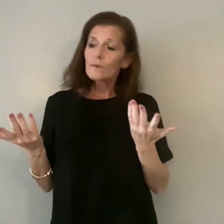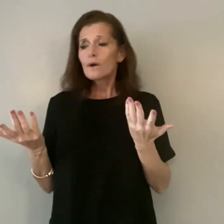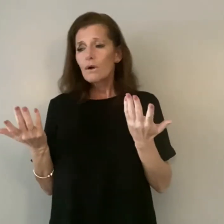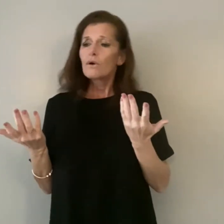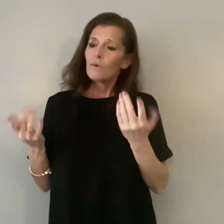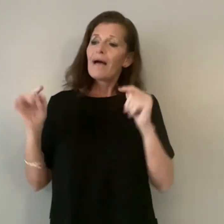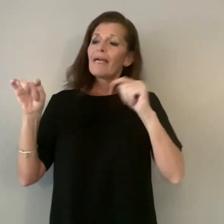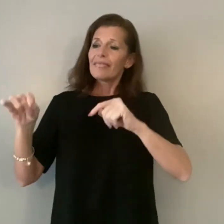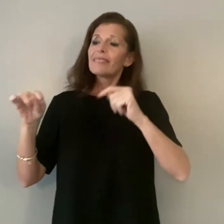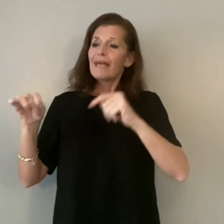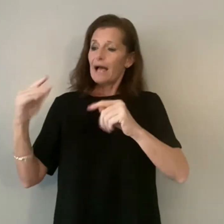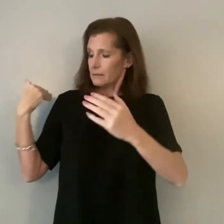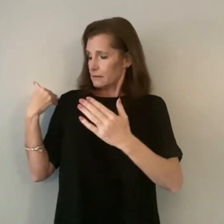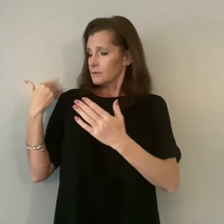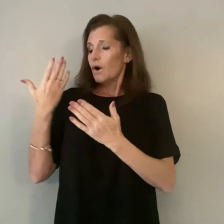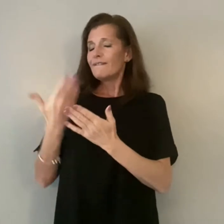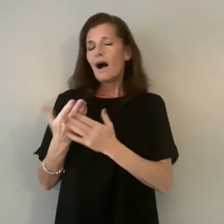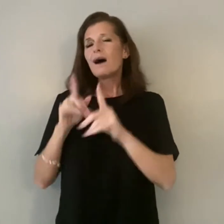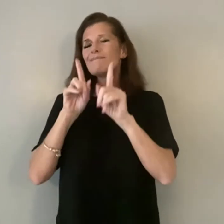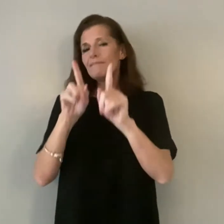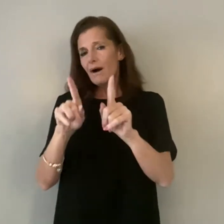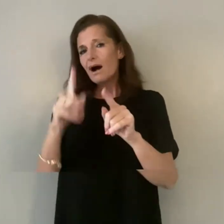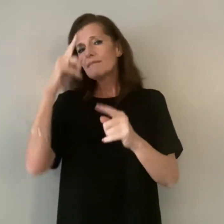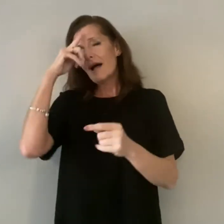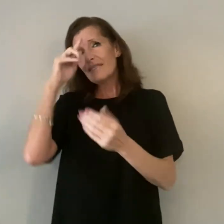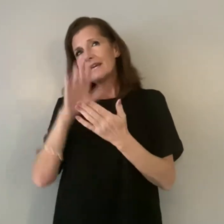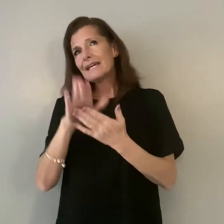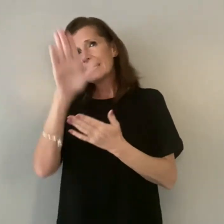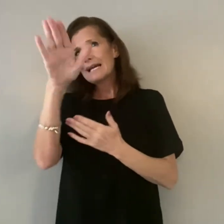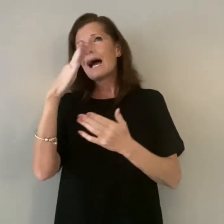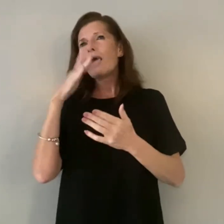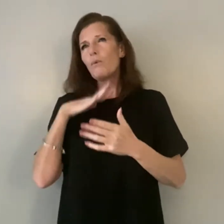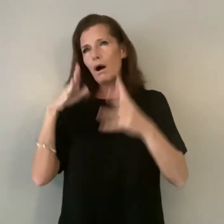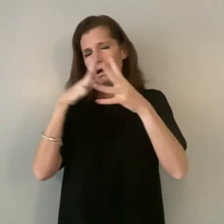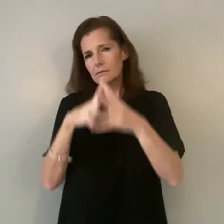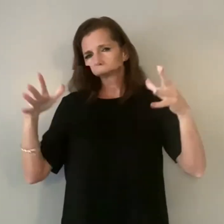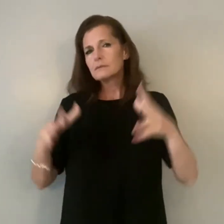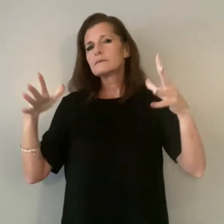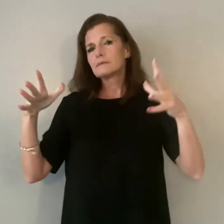So that has informed how we do things today. But I think going forward, I would like to build on